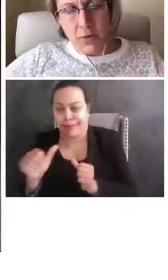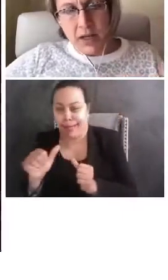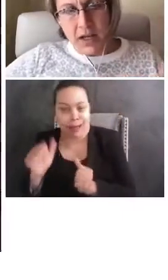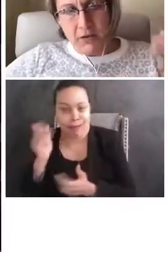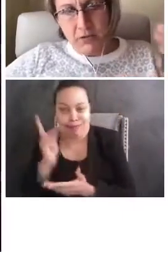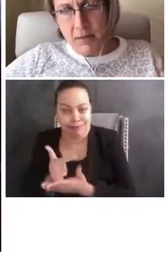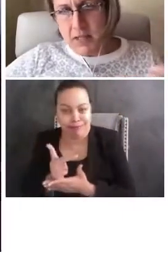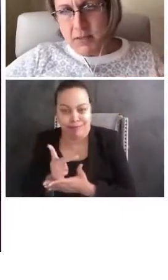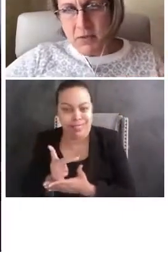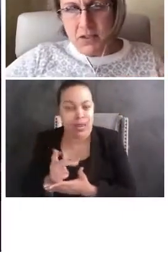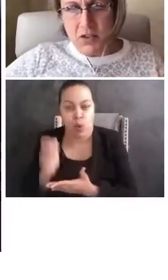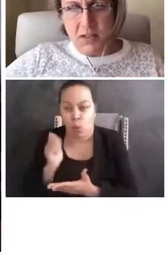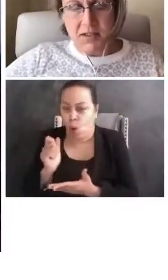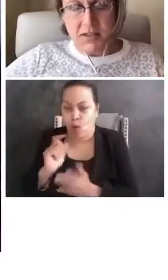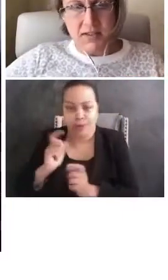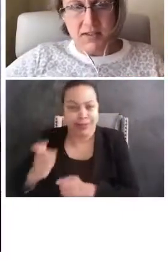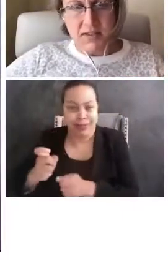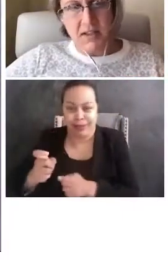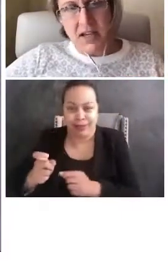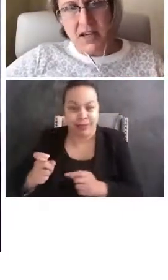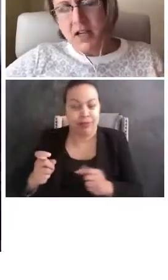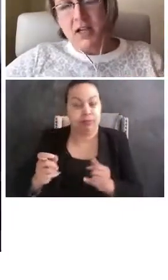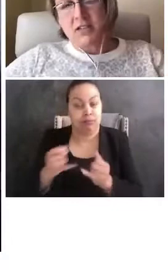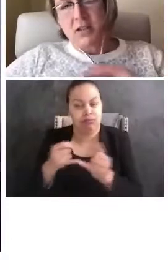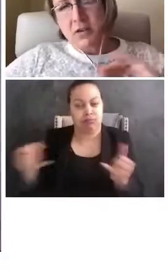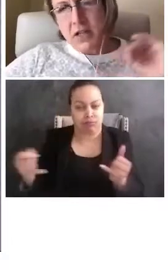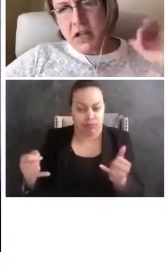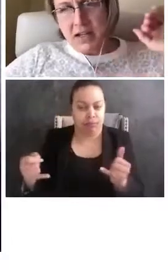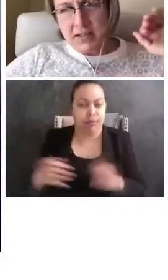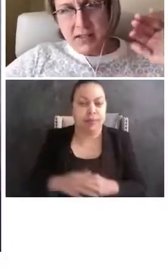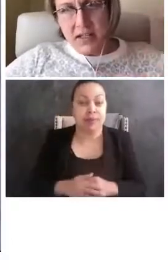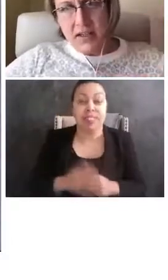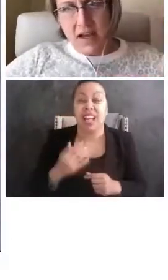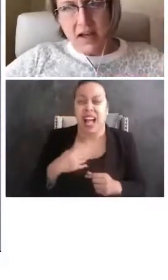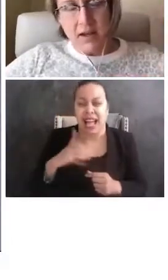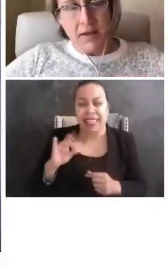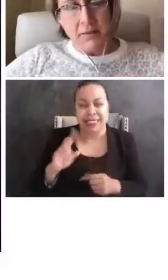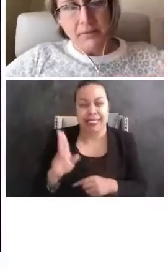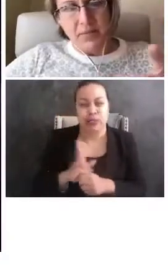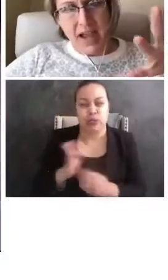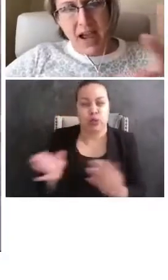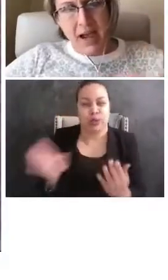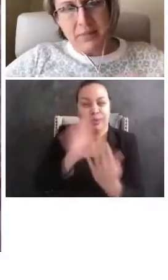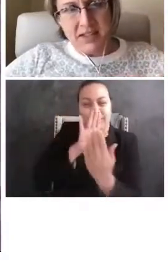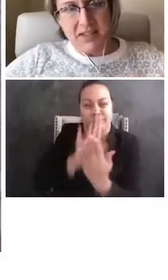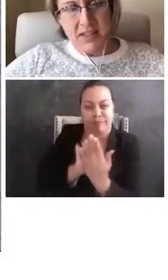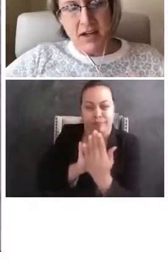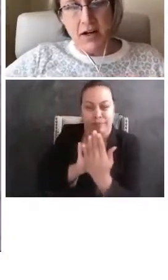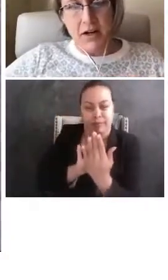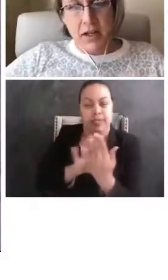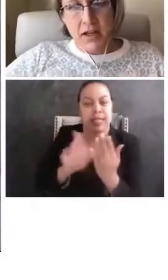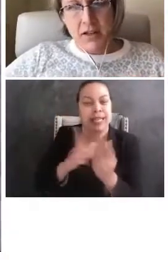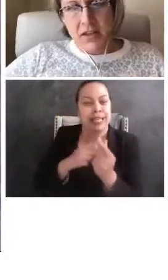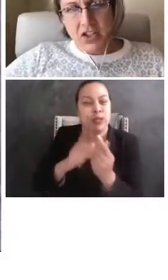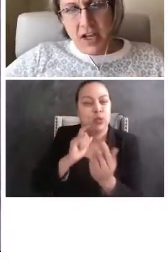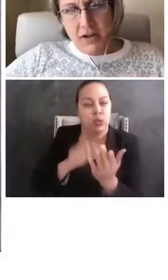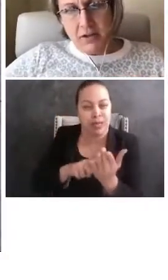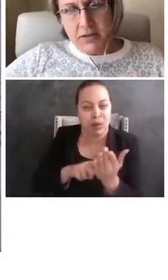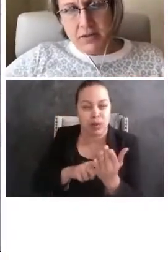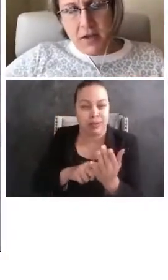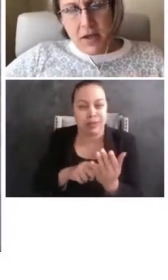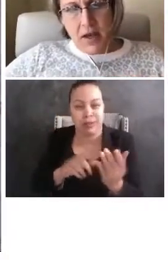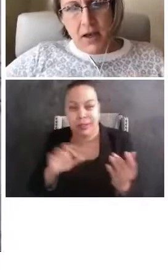I framed this between two pieces of plexiglass so you can see that absence.